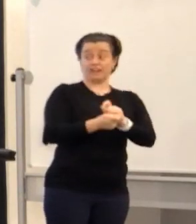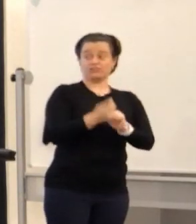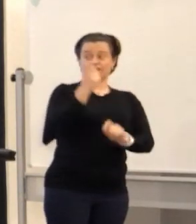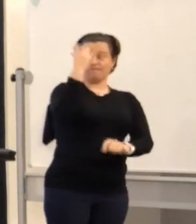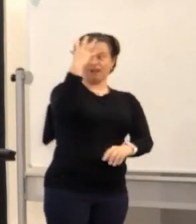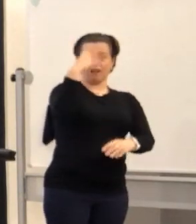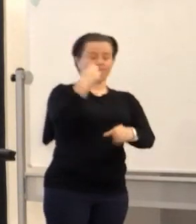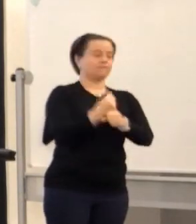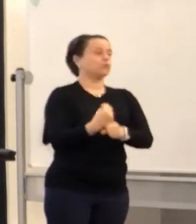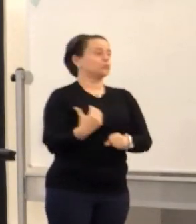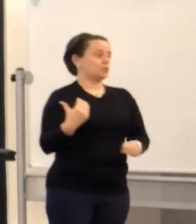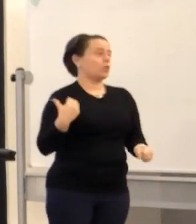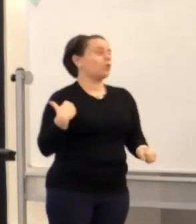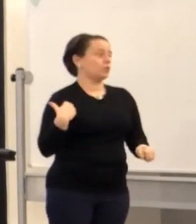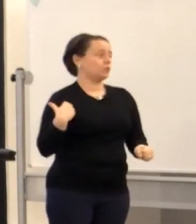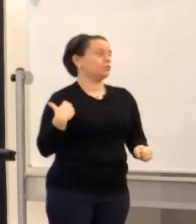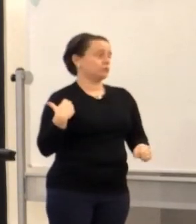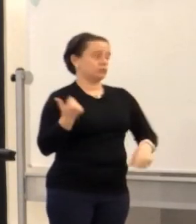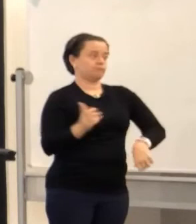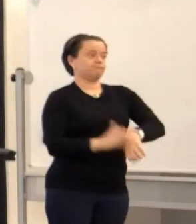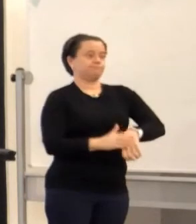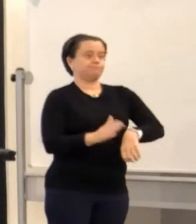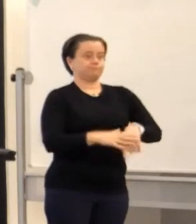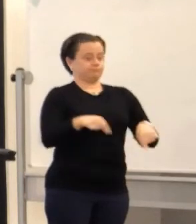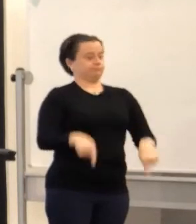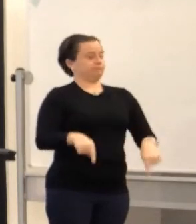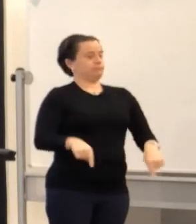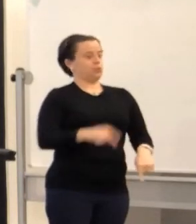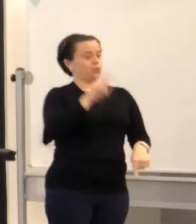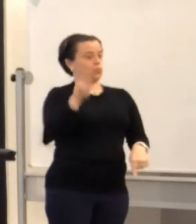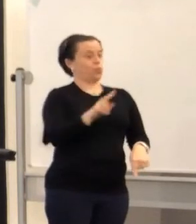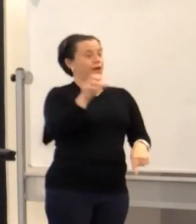so if you have heard that in the US, what's important